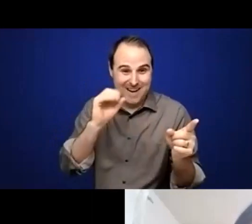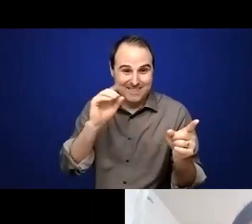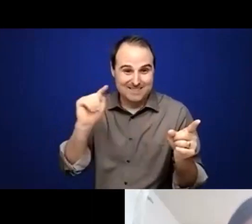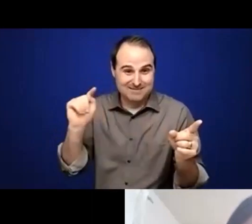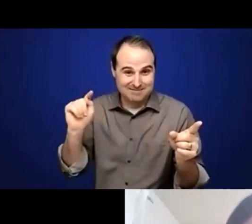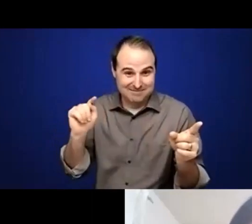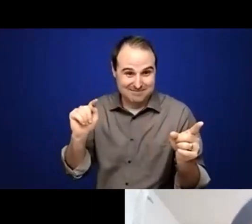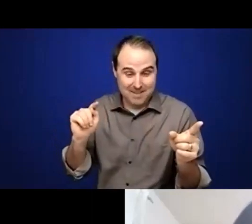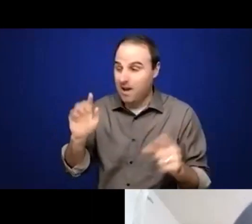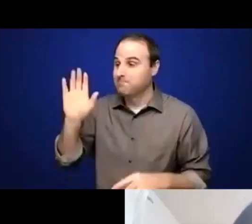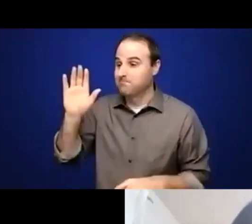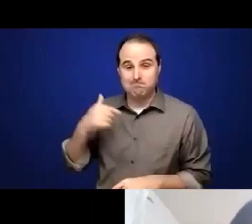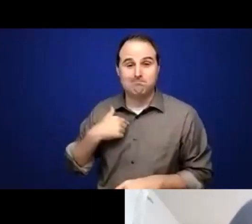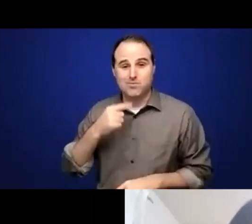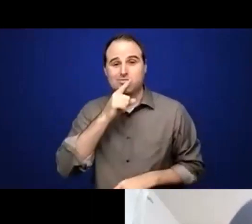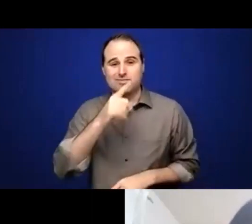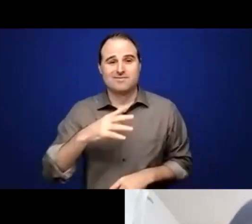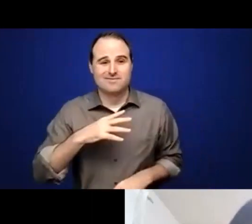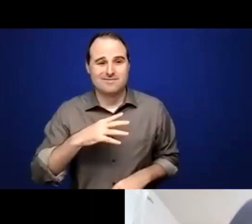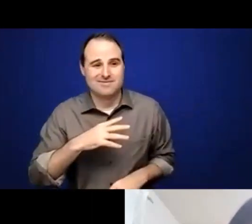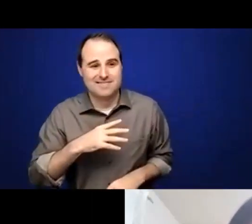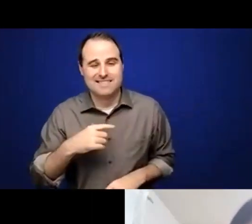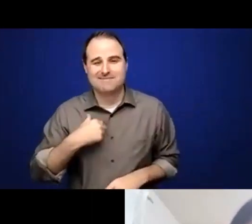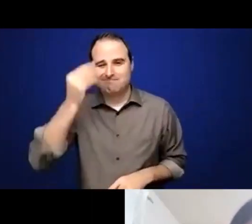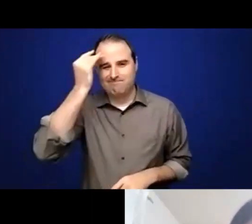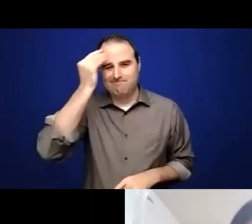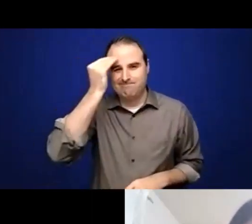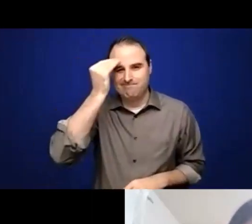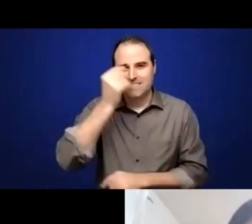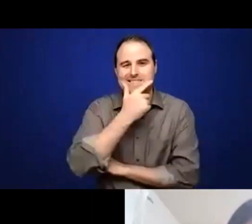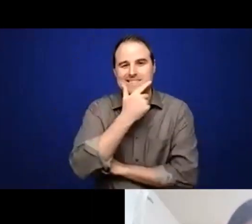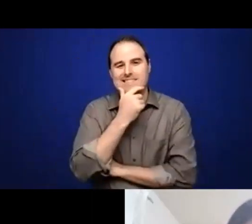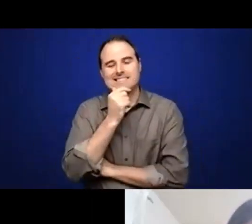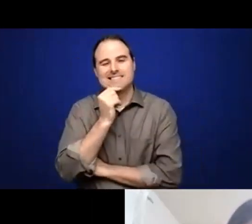Yeah, it's Scott again. I think no matter what, there should